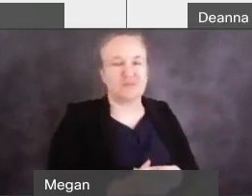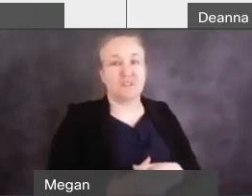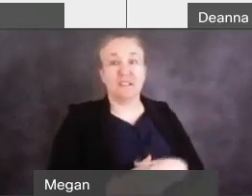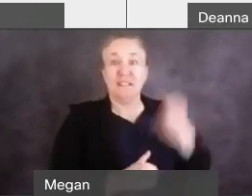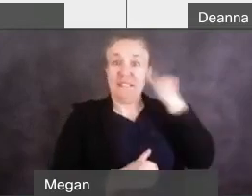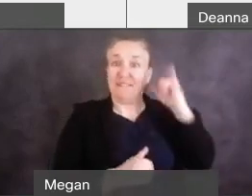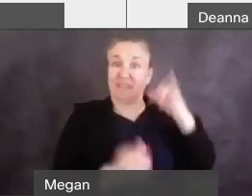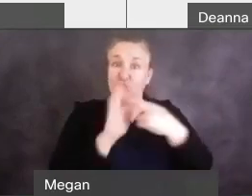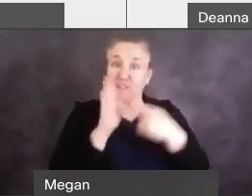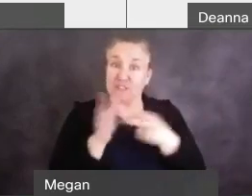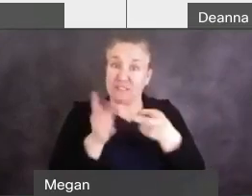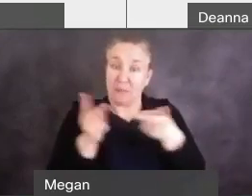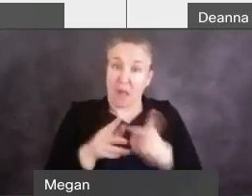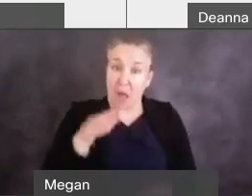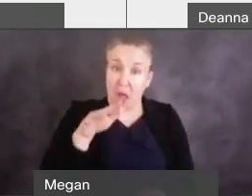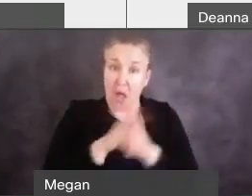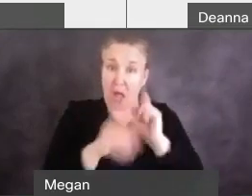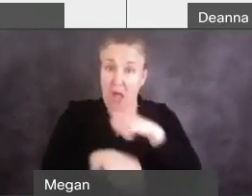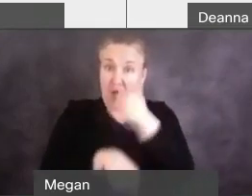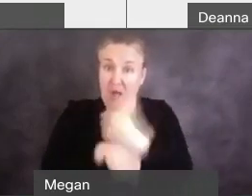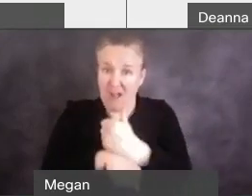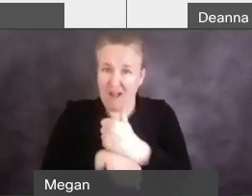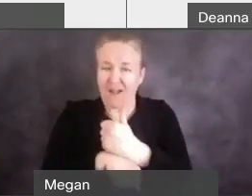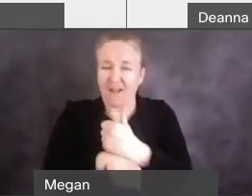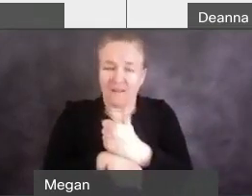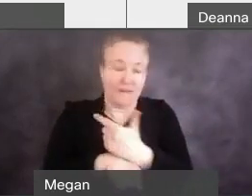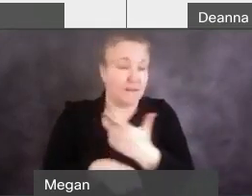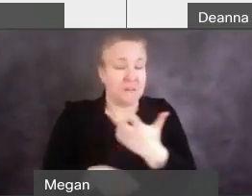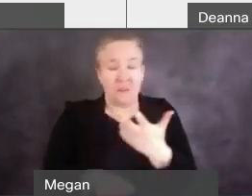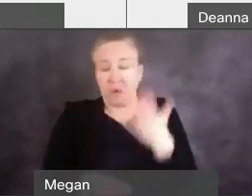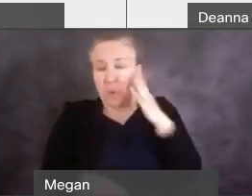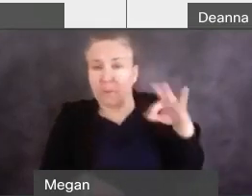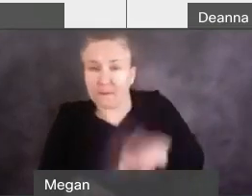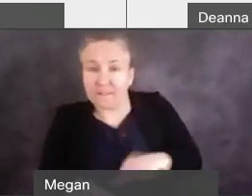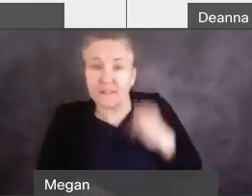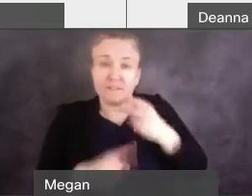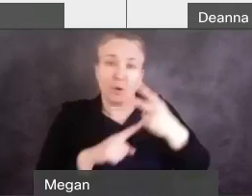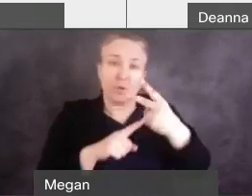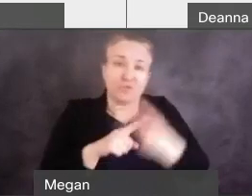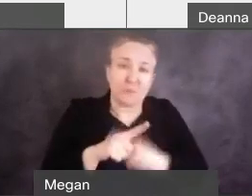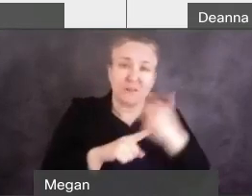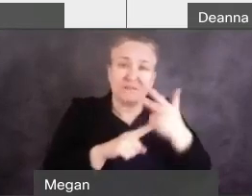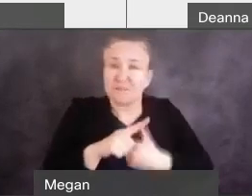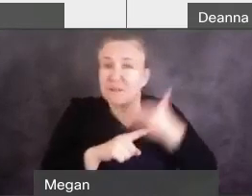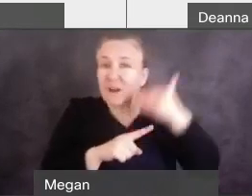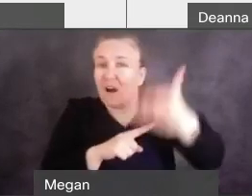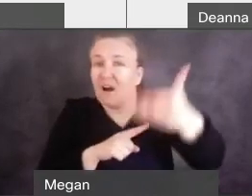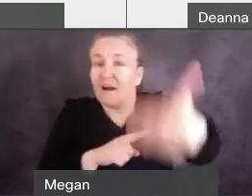be created, it would be helpful even if it were a few months from now. And I think there's a larger